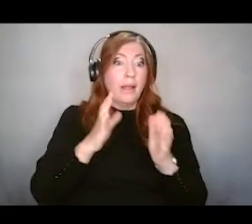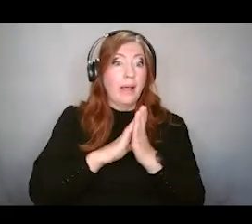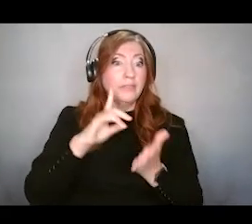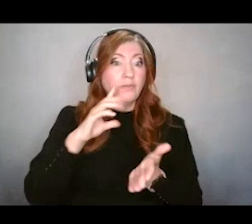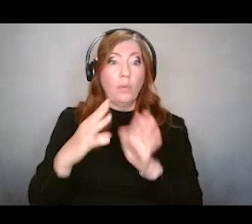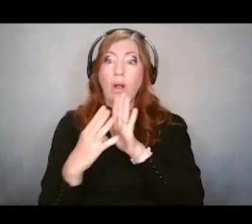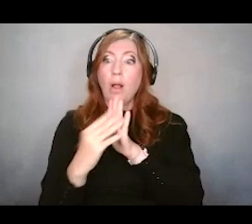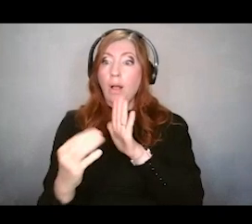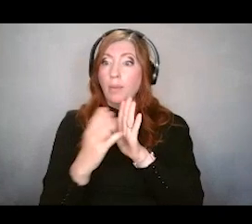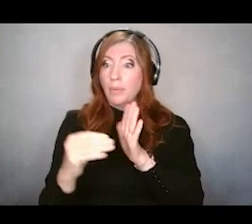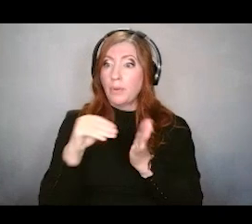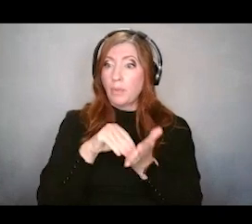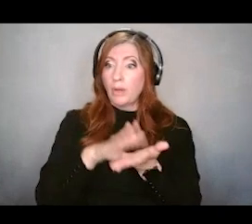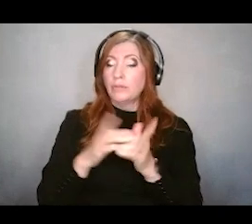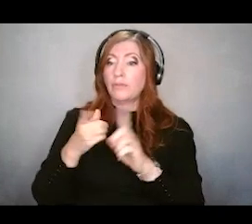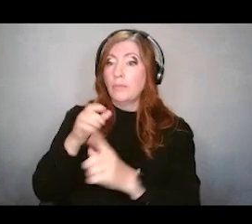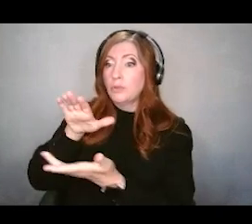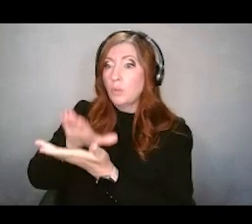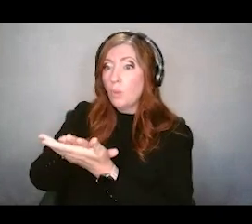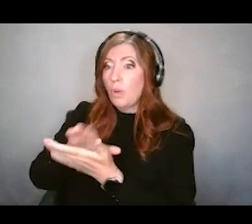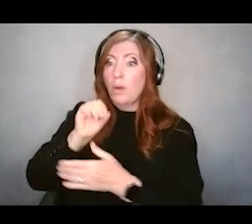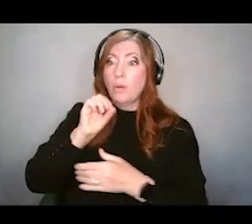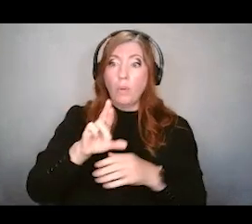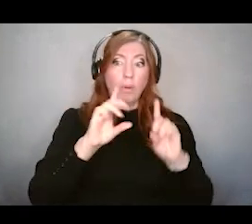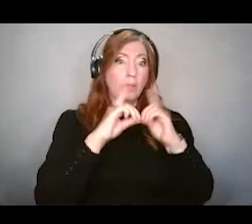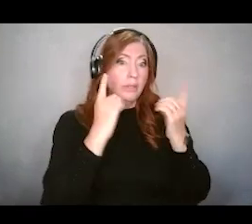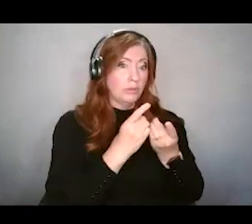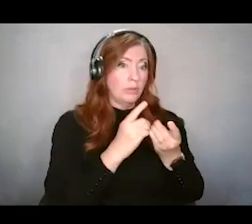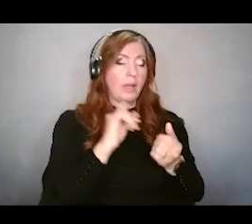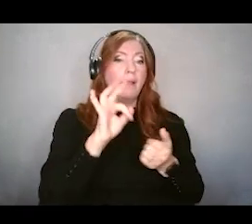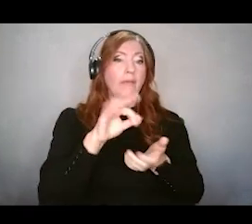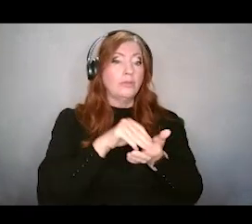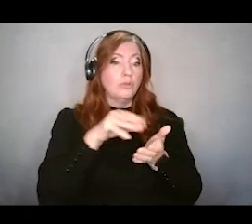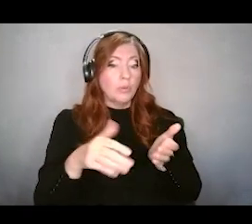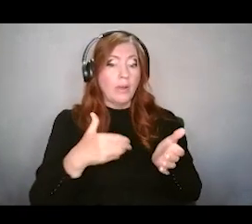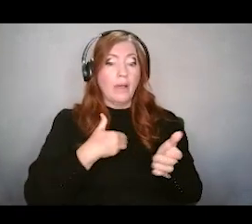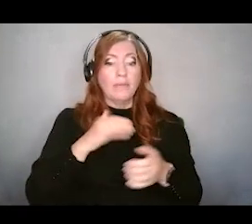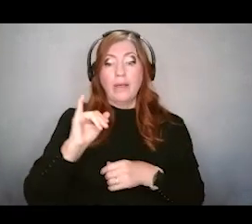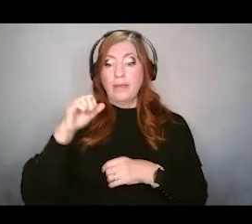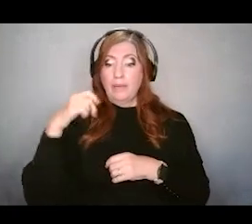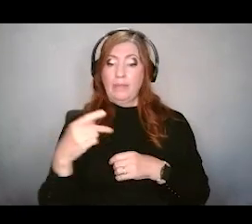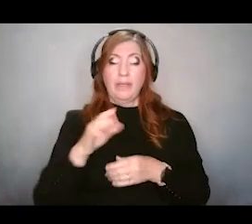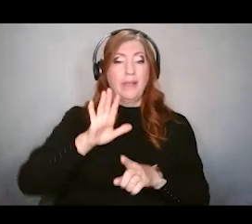their school or district. For students with IEPs, records are typically maintained by the